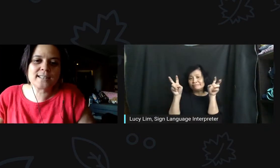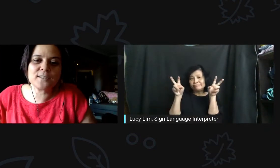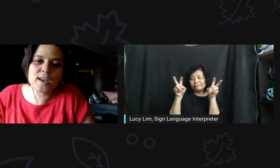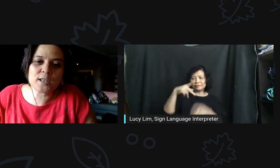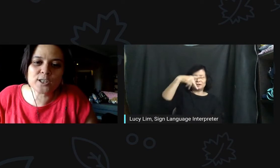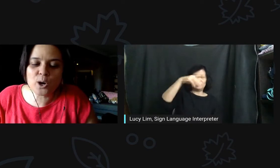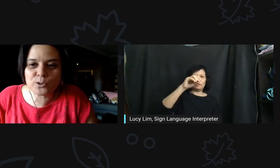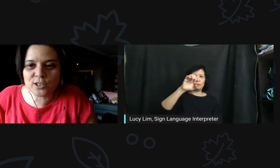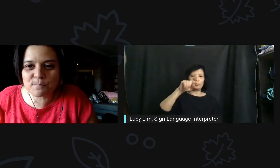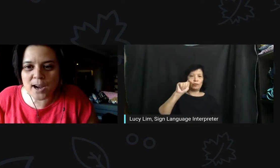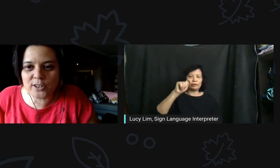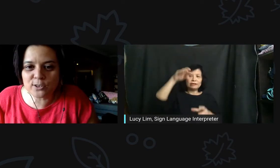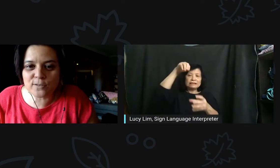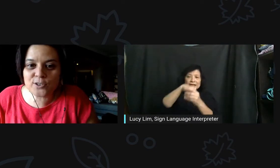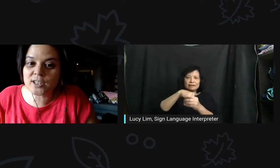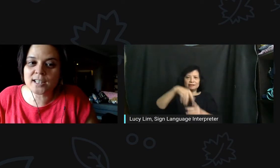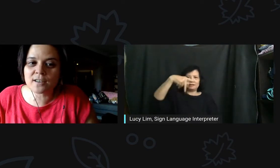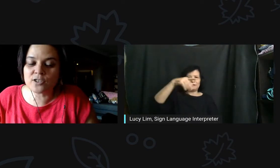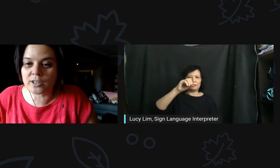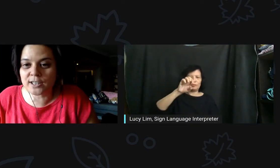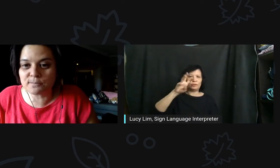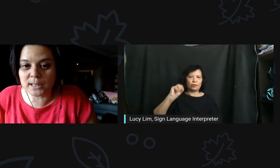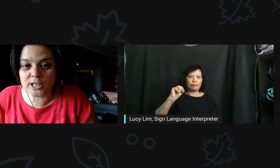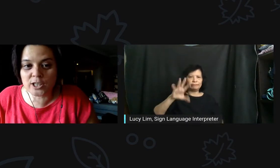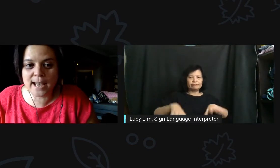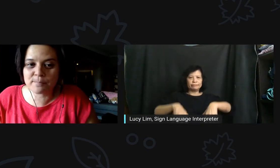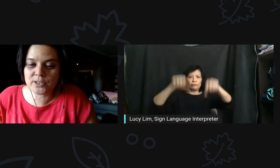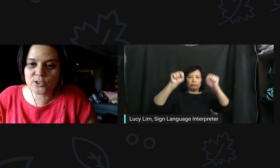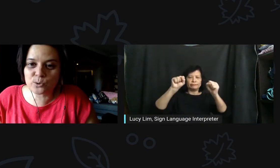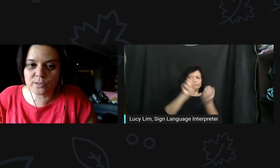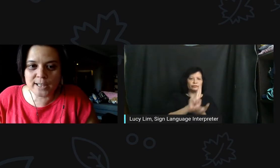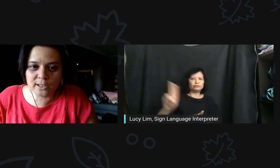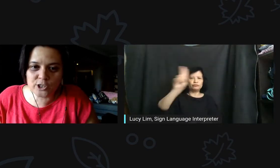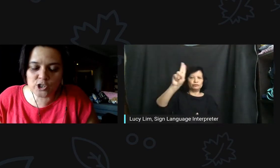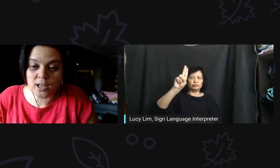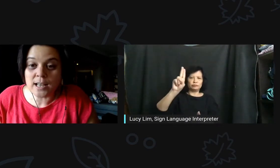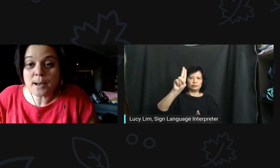This event is hosted by the University of Nottingham Malaysia Campus, School of English,